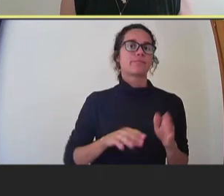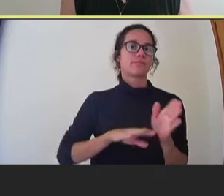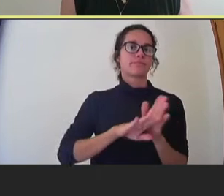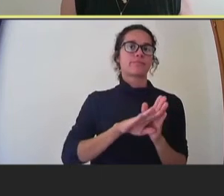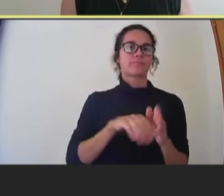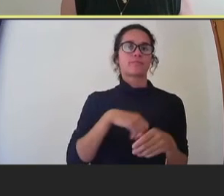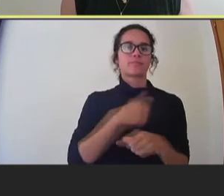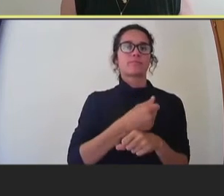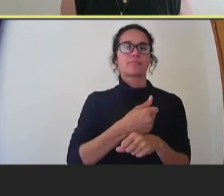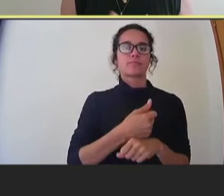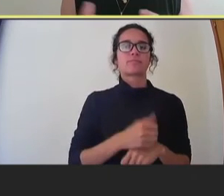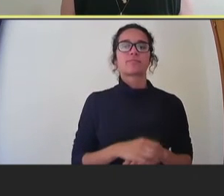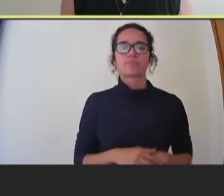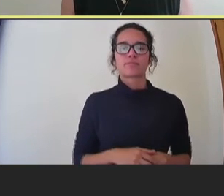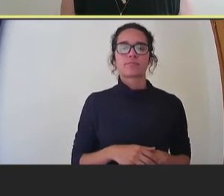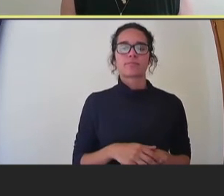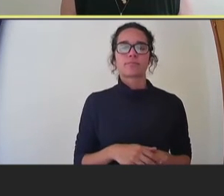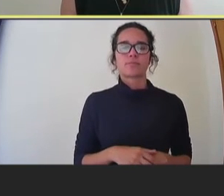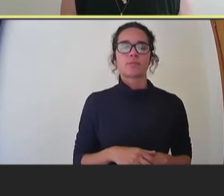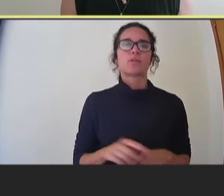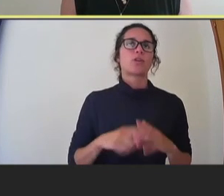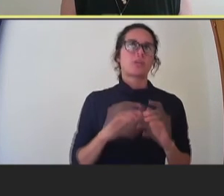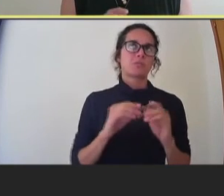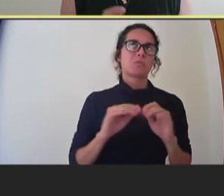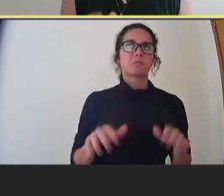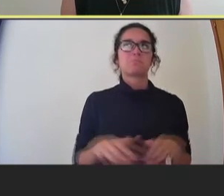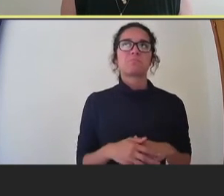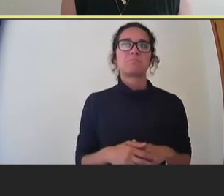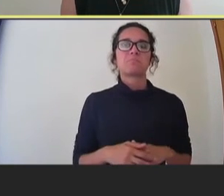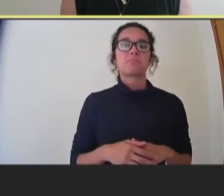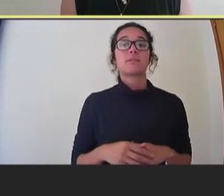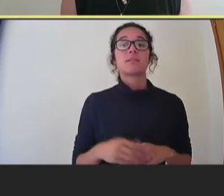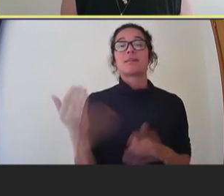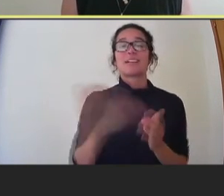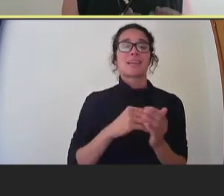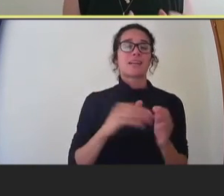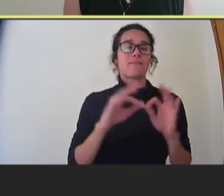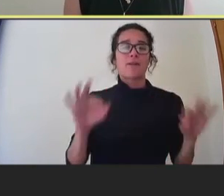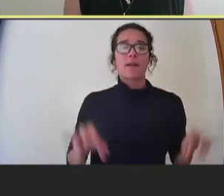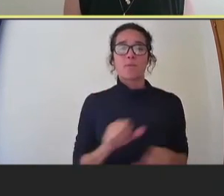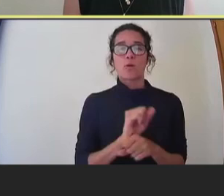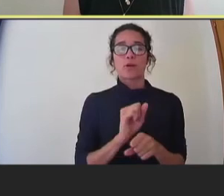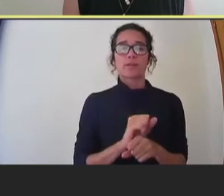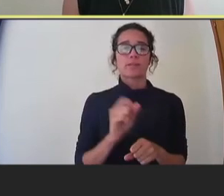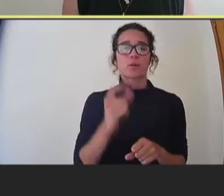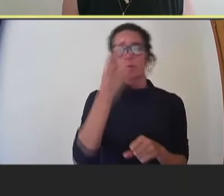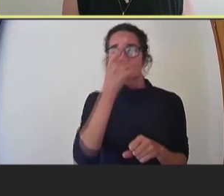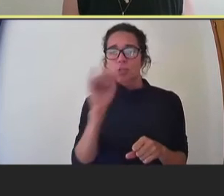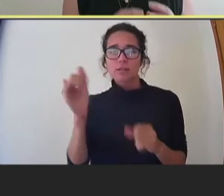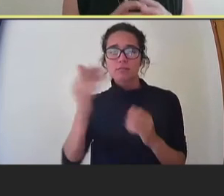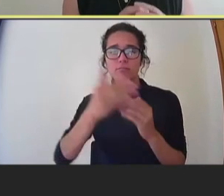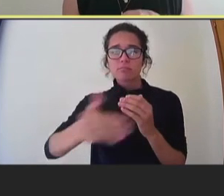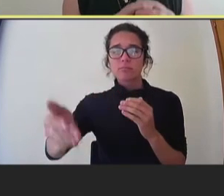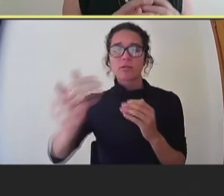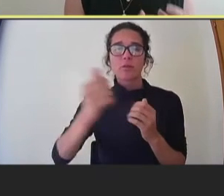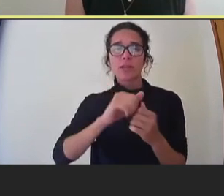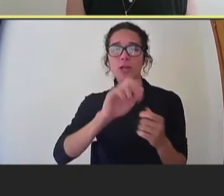The framework, again, needs to be agreed, in terms of R&D. So, we obviously have our view